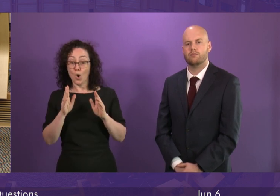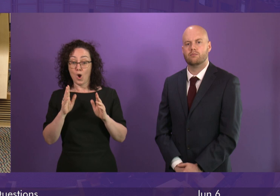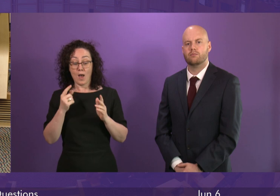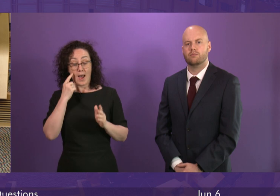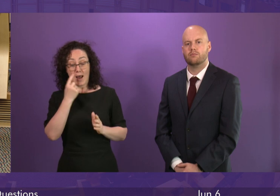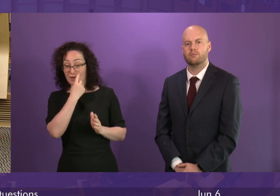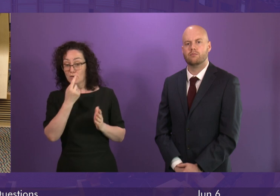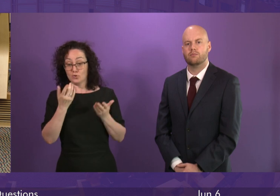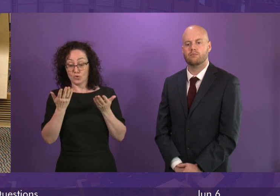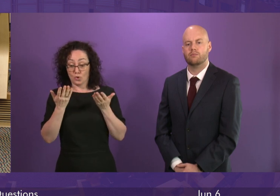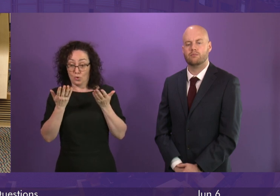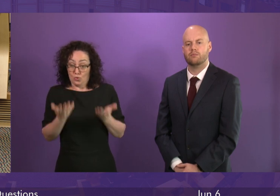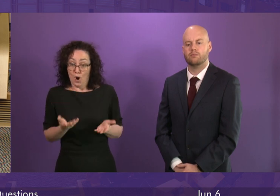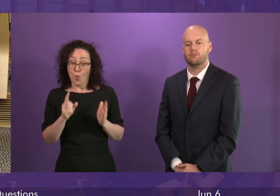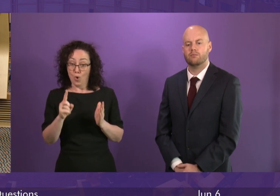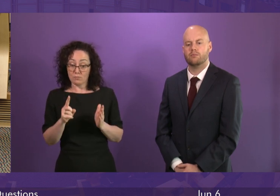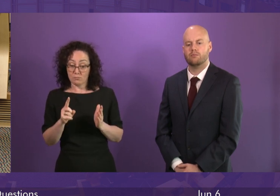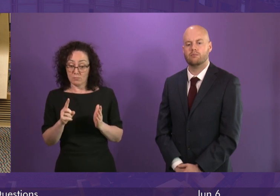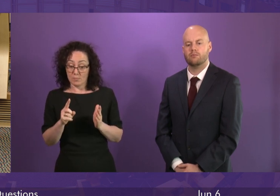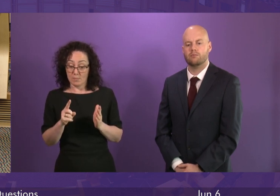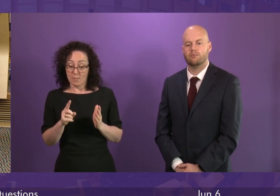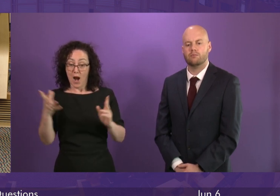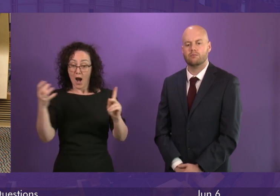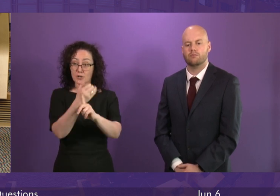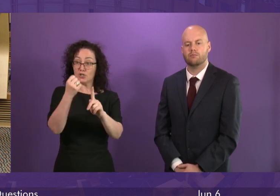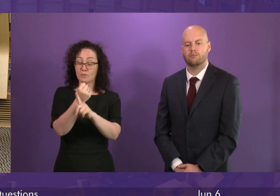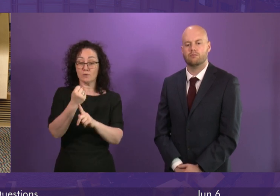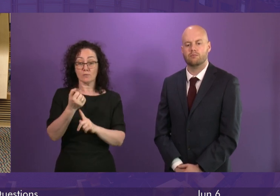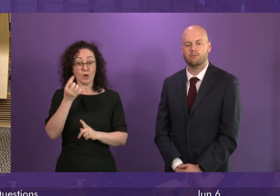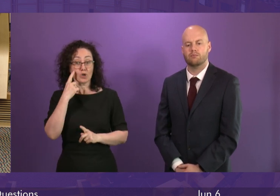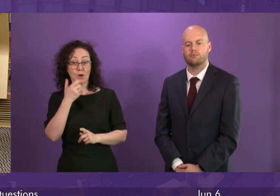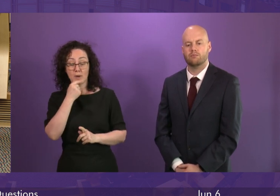attainment by our young people, an improvement in the destinations that are available for